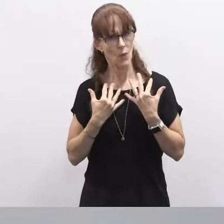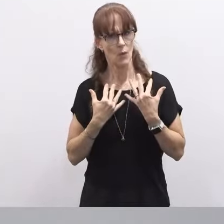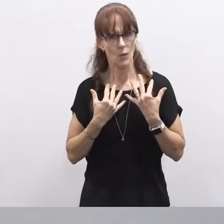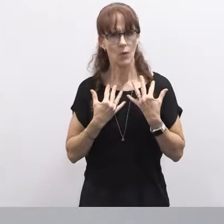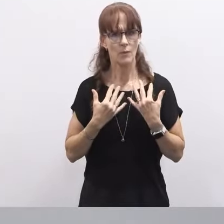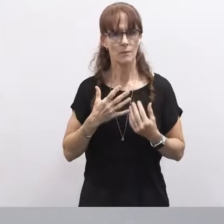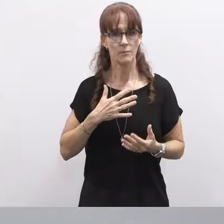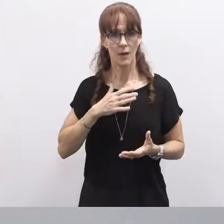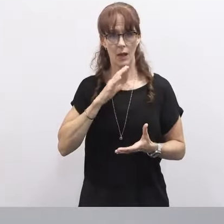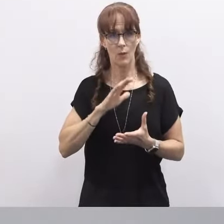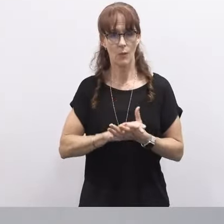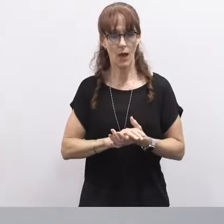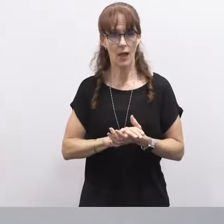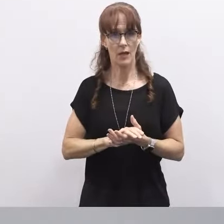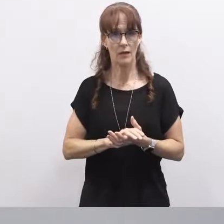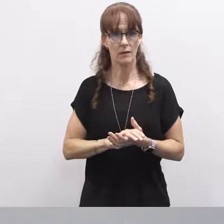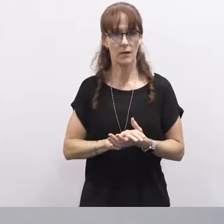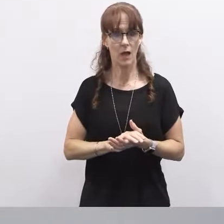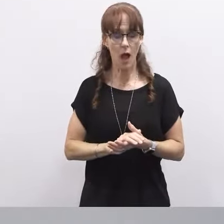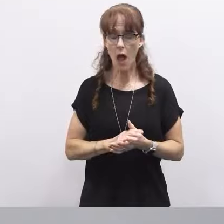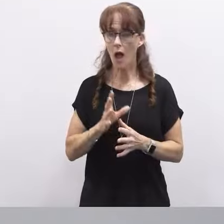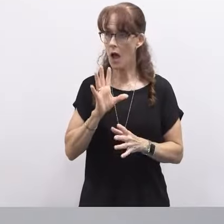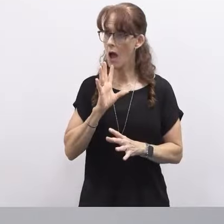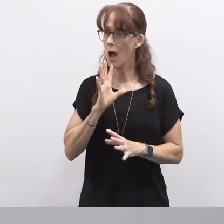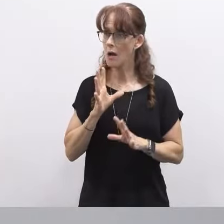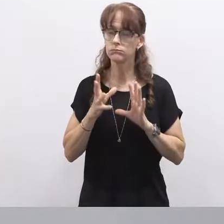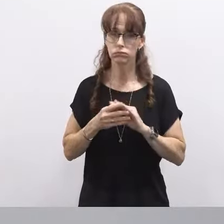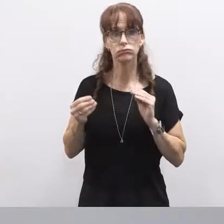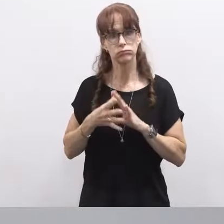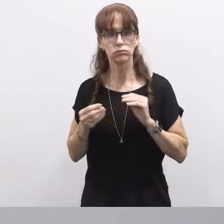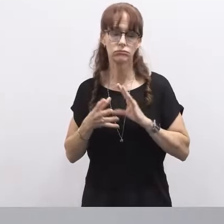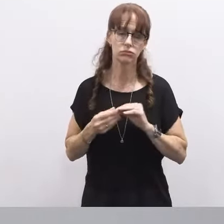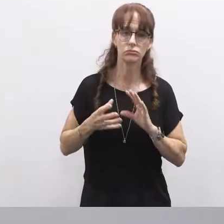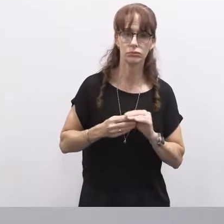My wife just couldn't stop talking about it afterwards.